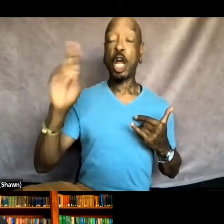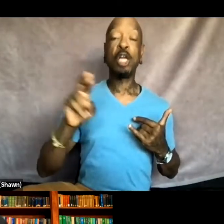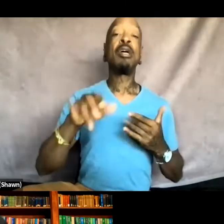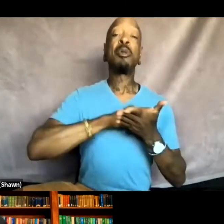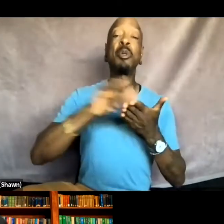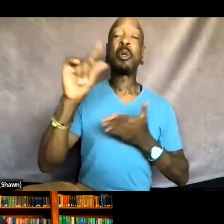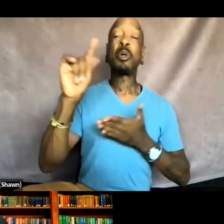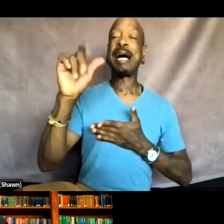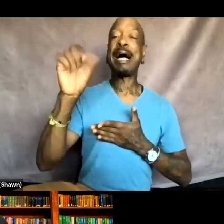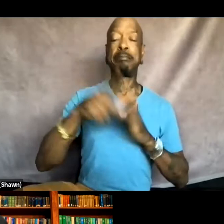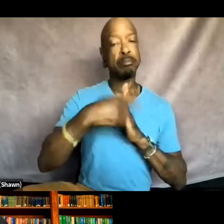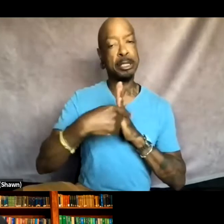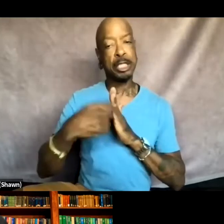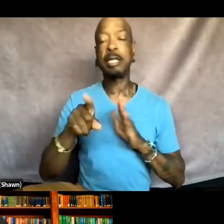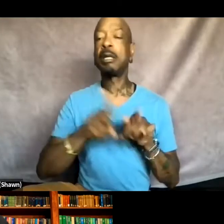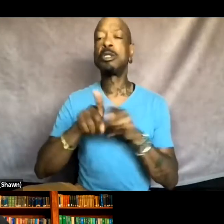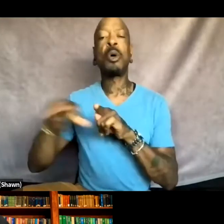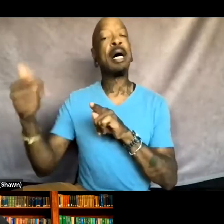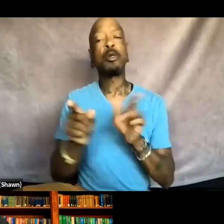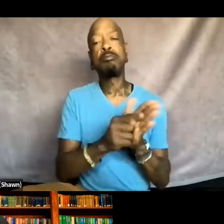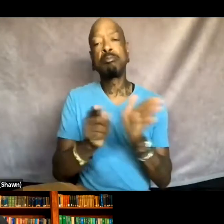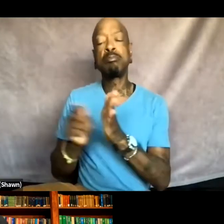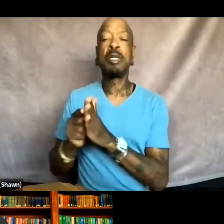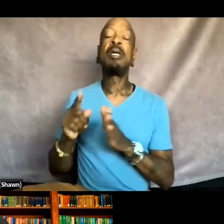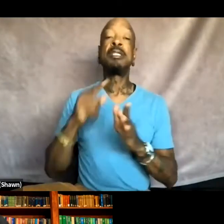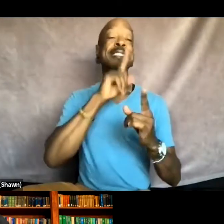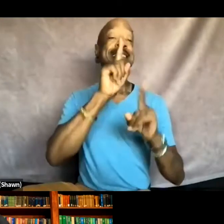Nicole Redding (she/her): she's interviewed Judy Heumann about Crip Camp or social media